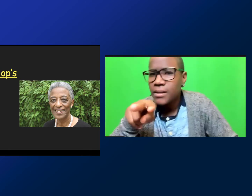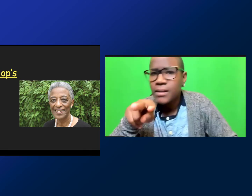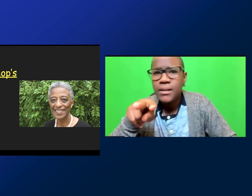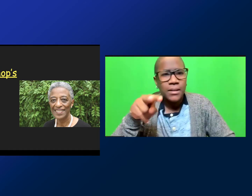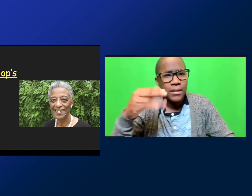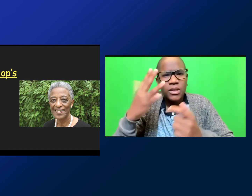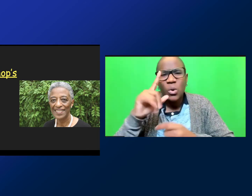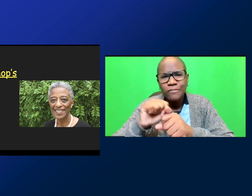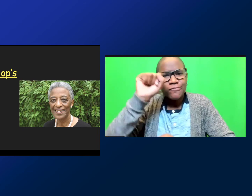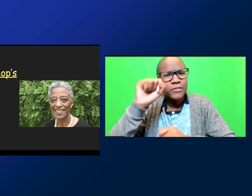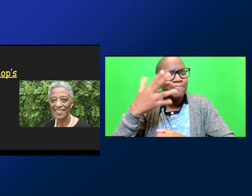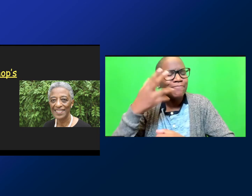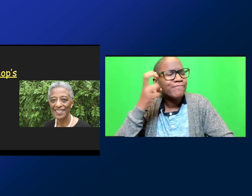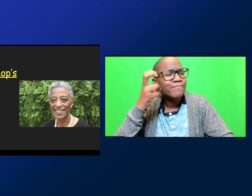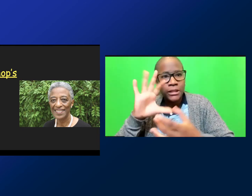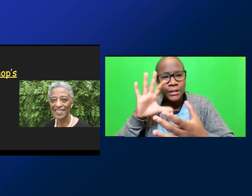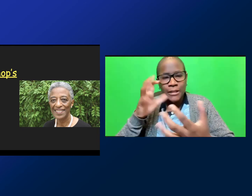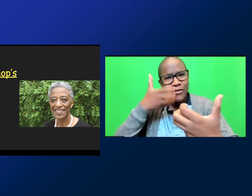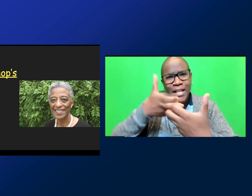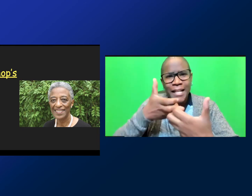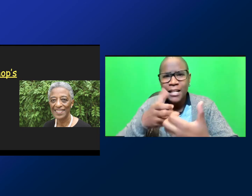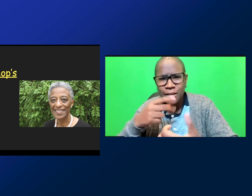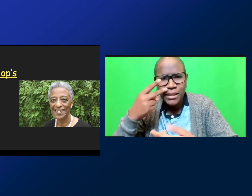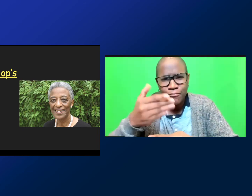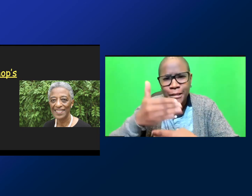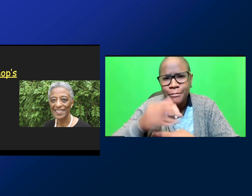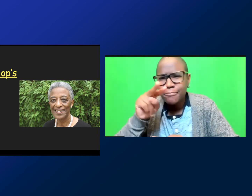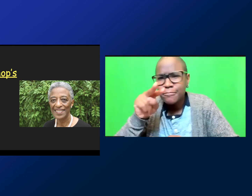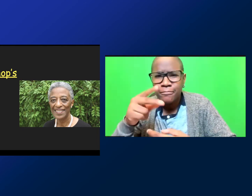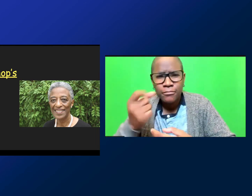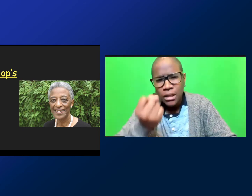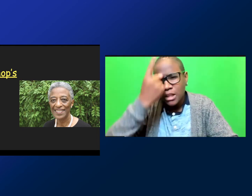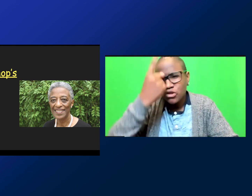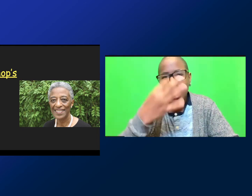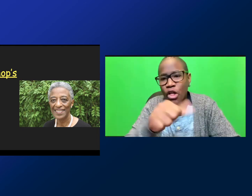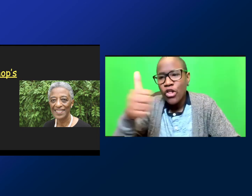the next part of the metaphor is windows so you have a white student or rather you have a black or